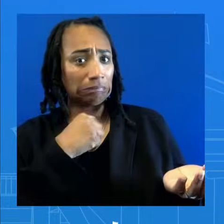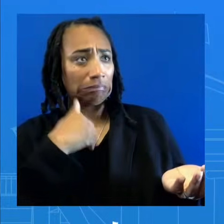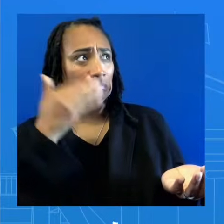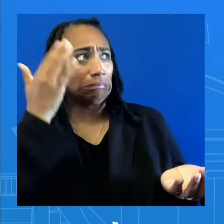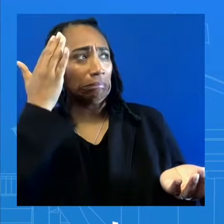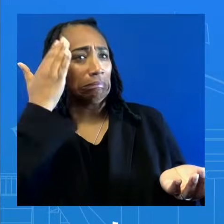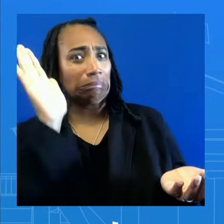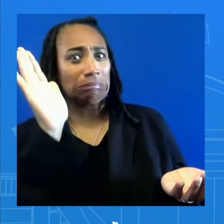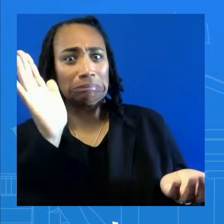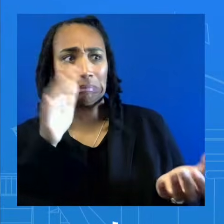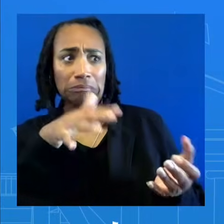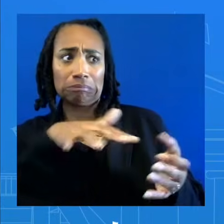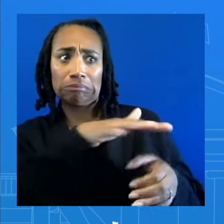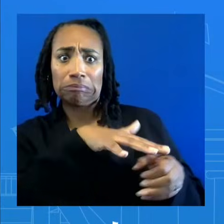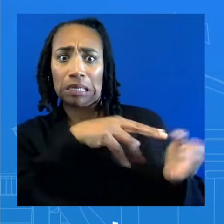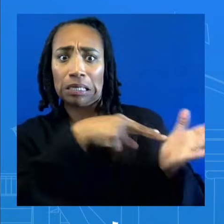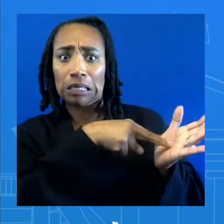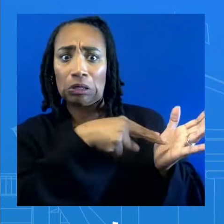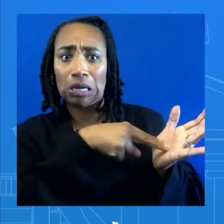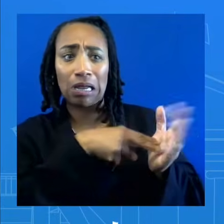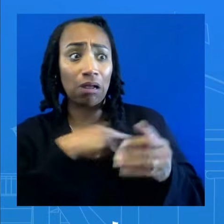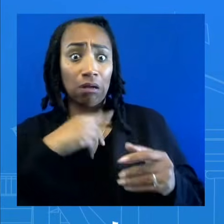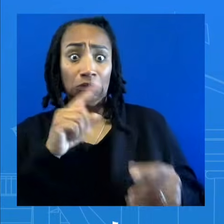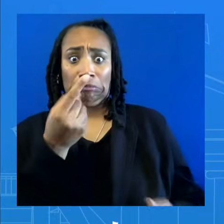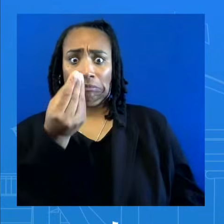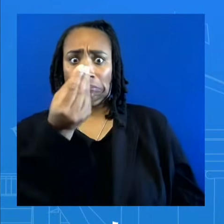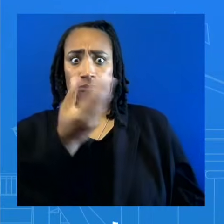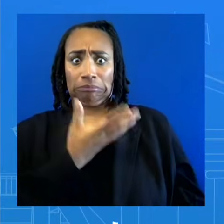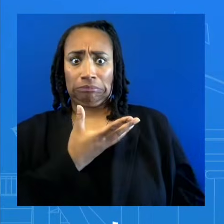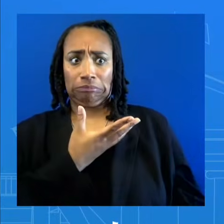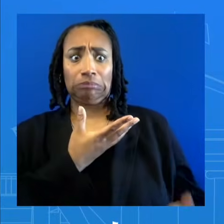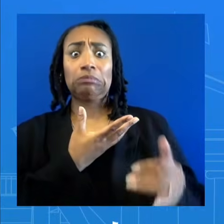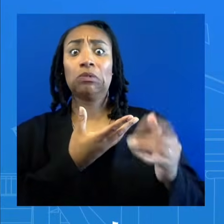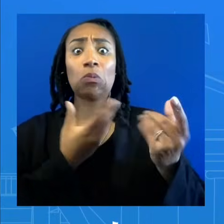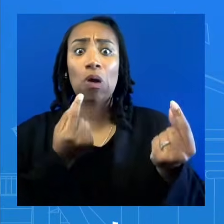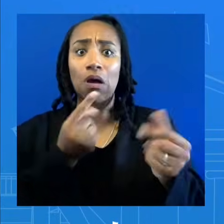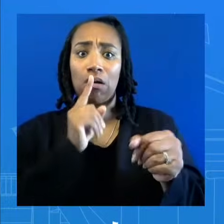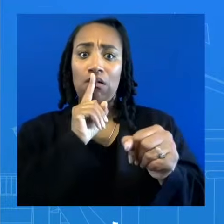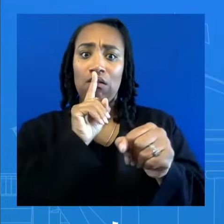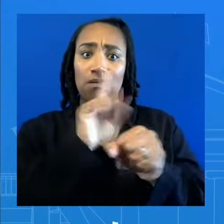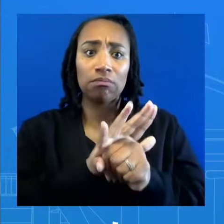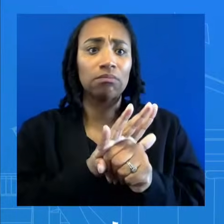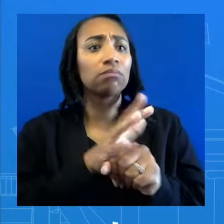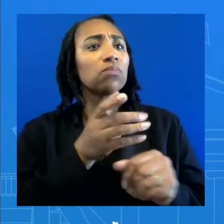and we're trying to confirm his identity at this point, so the State Department is working hard on that right now.